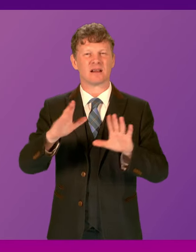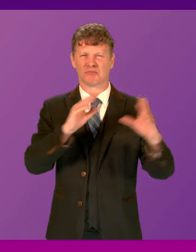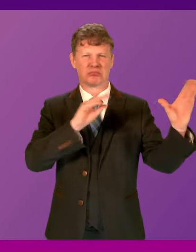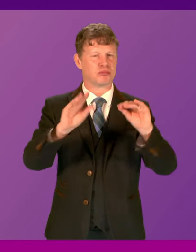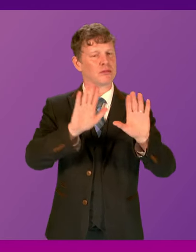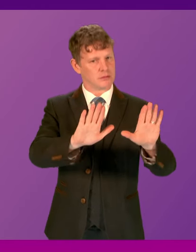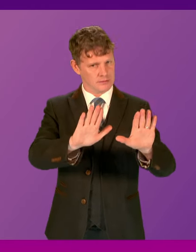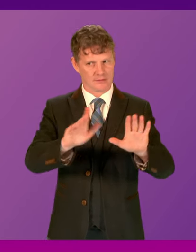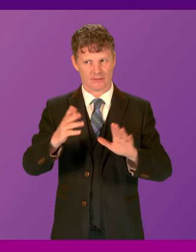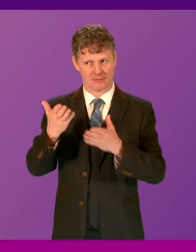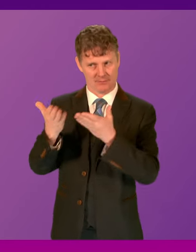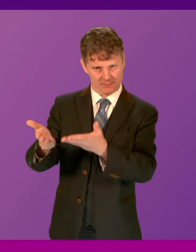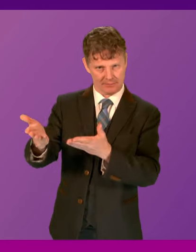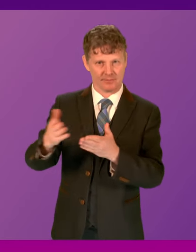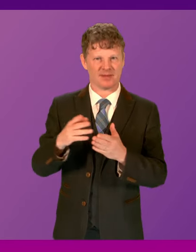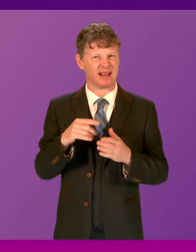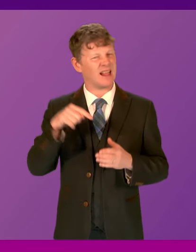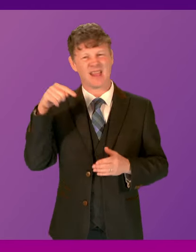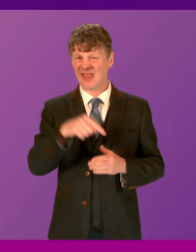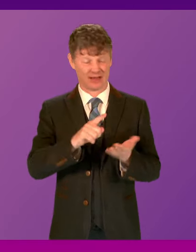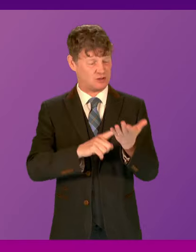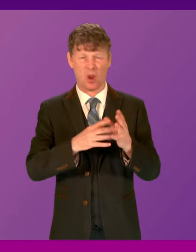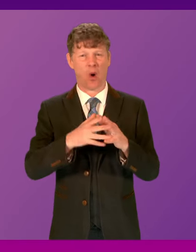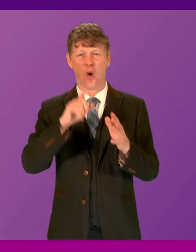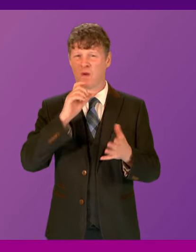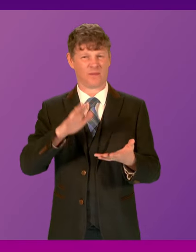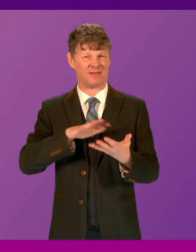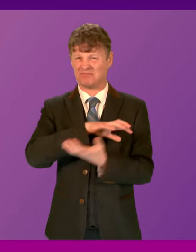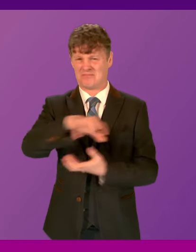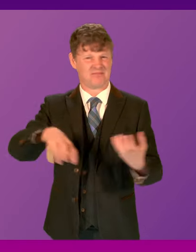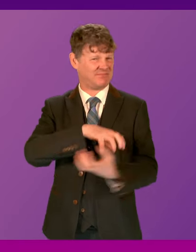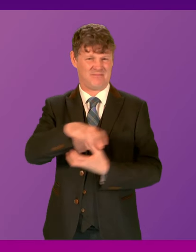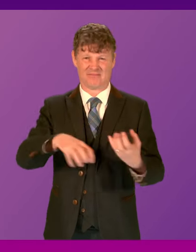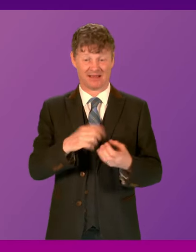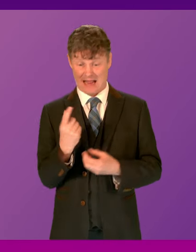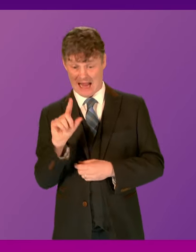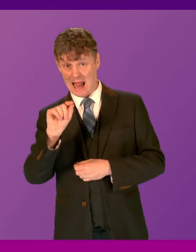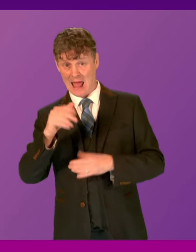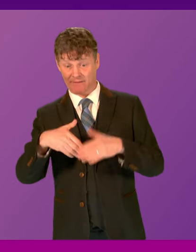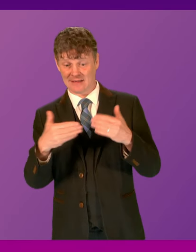The act is set to be a shambles from day 1, which is in just 11 days’ time. Will Humza